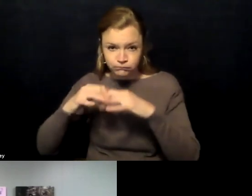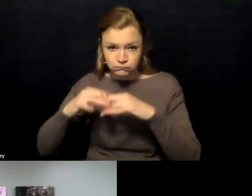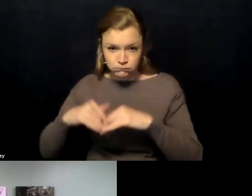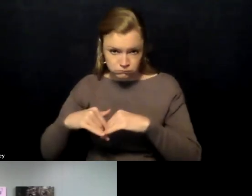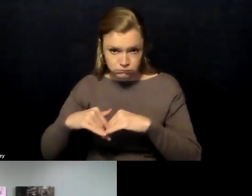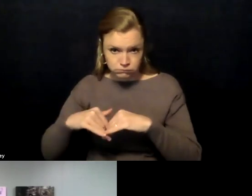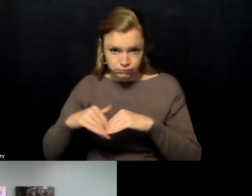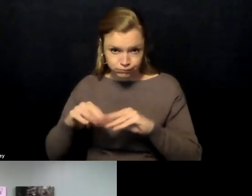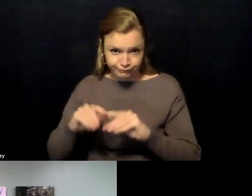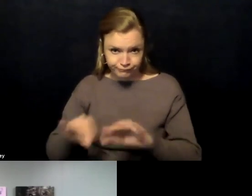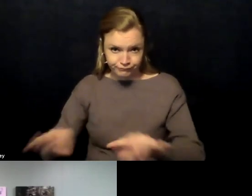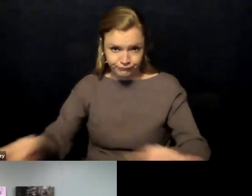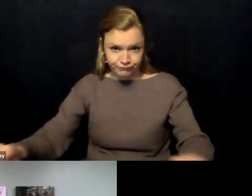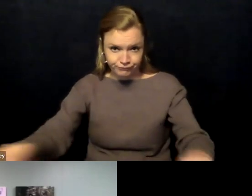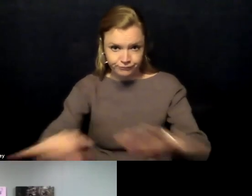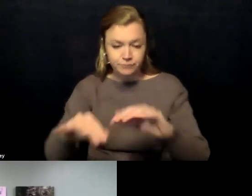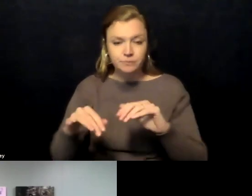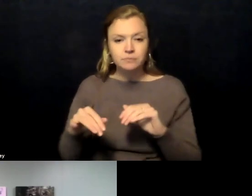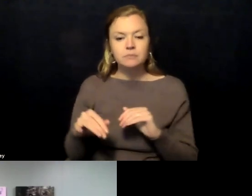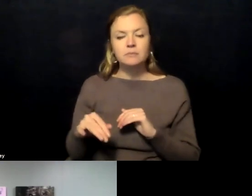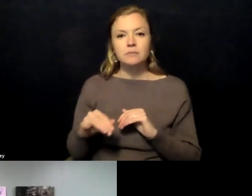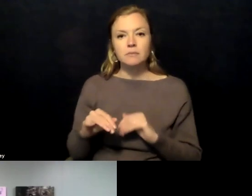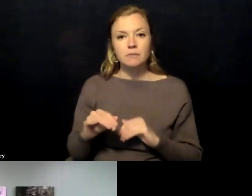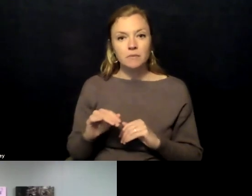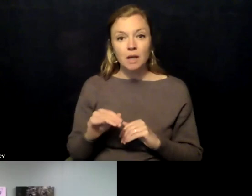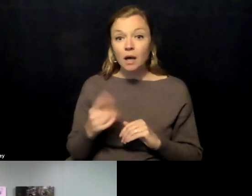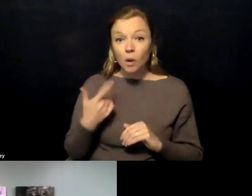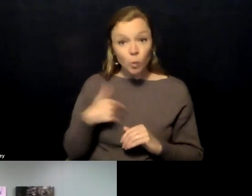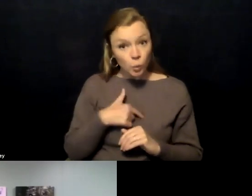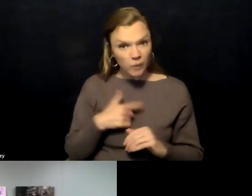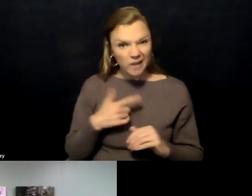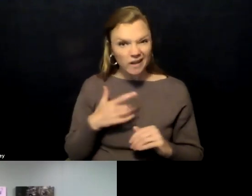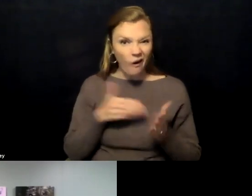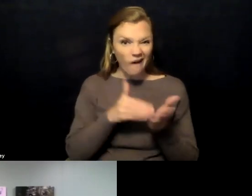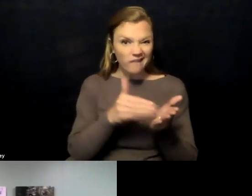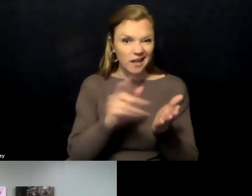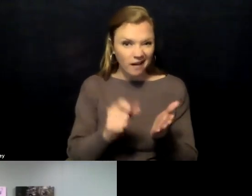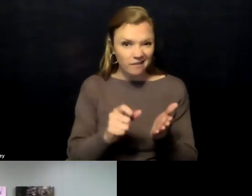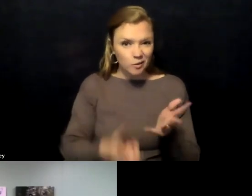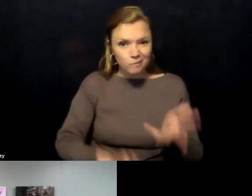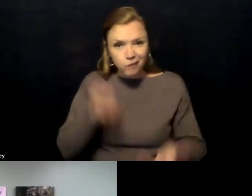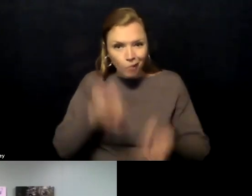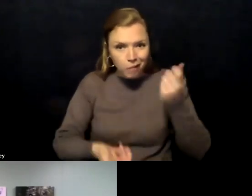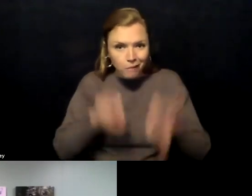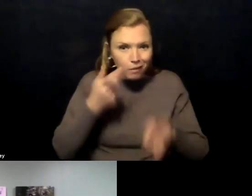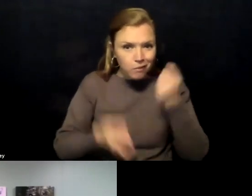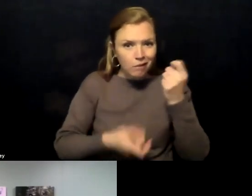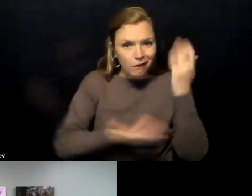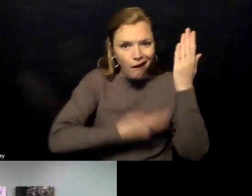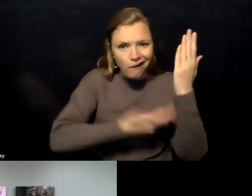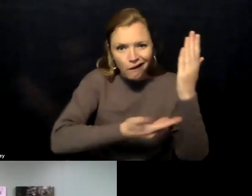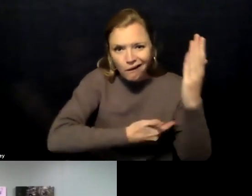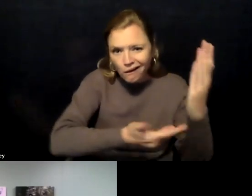cuttings that we're taking when we do pruning,